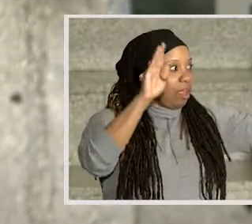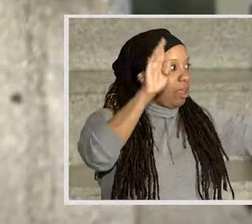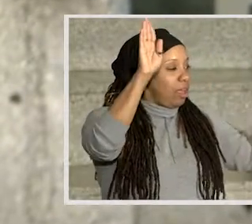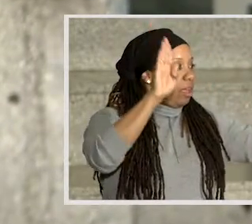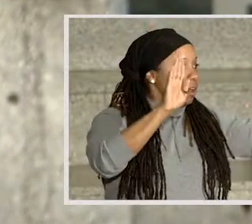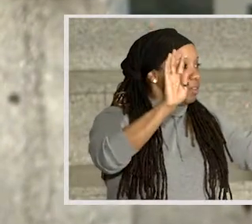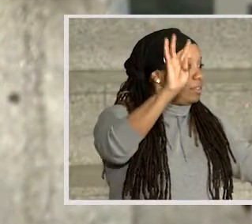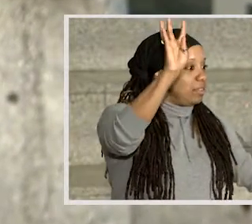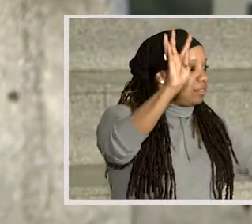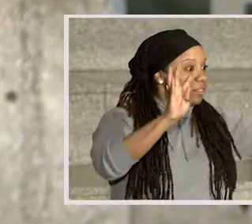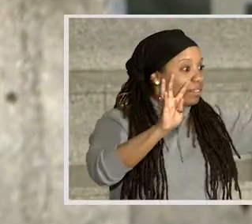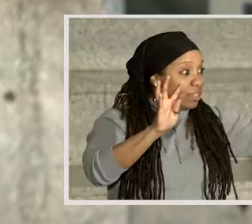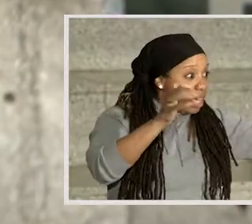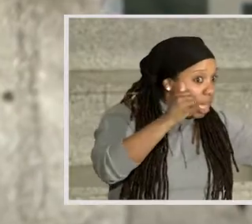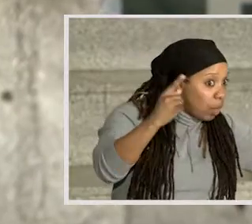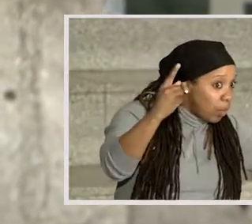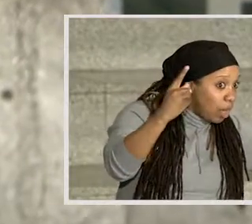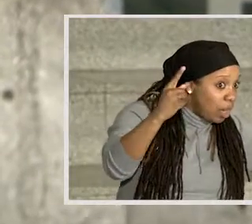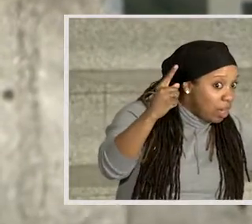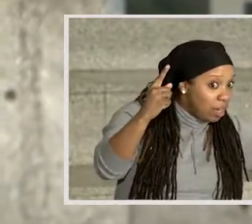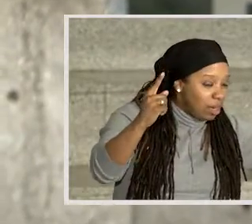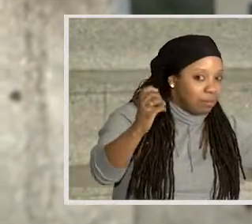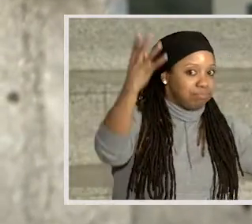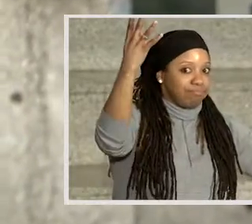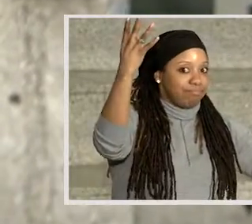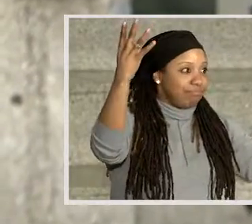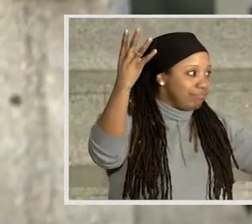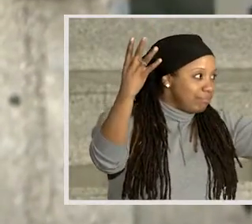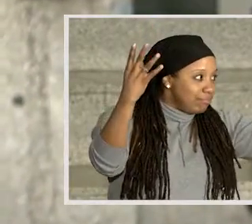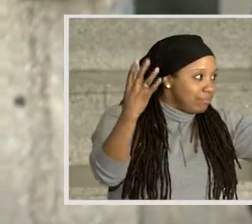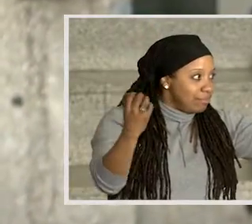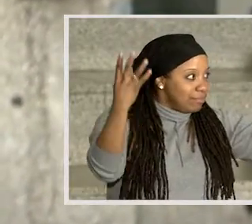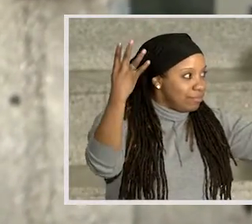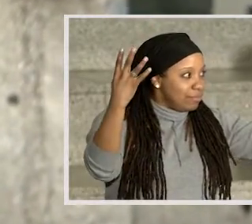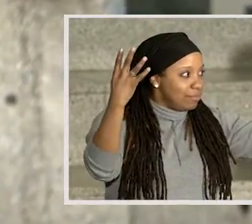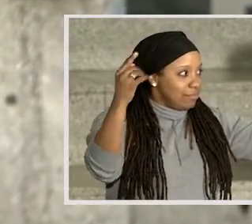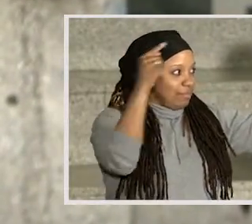TO TELL EVERYONE HOW THEIR BUDGET -- I ACTUALLY DID SEE THE